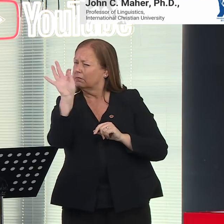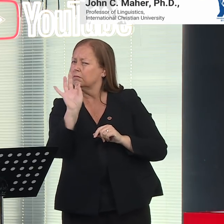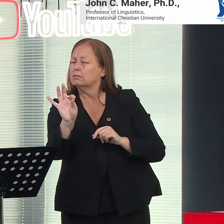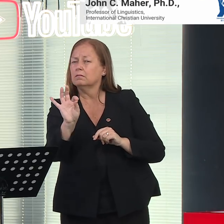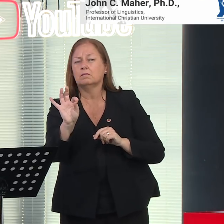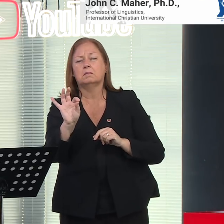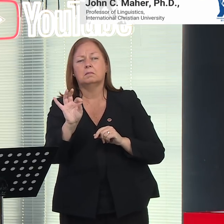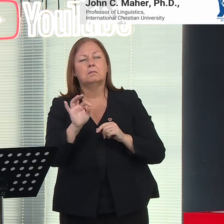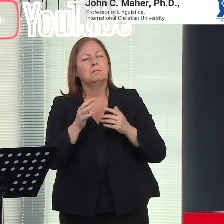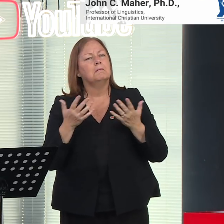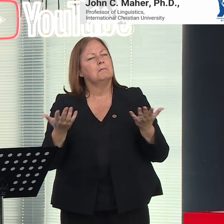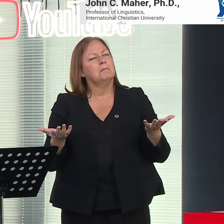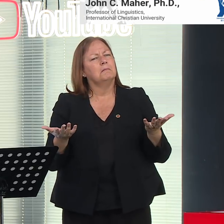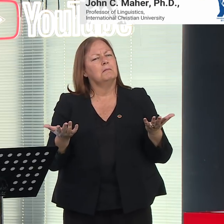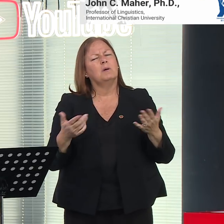classroom in Dublin, excuse me, is Irish really a language?